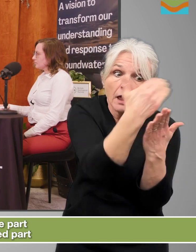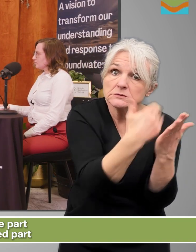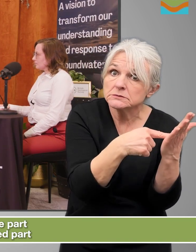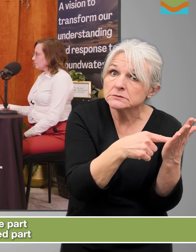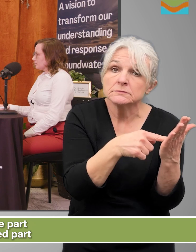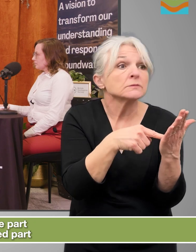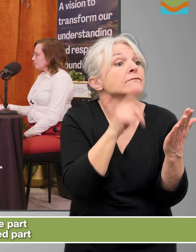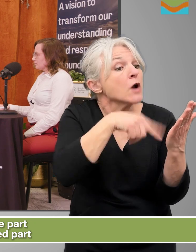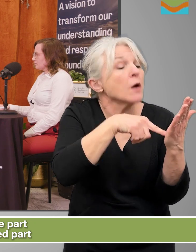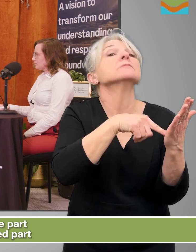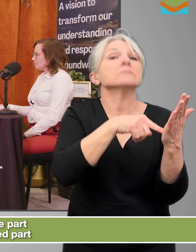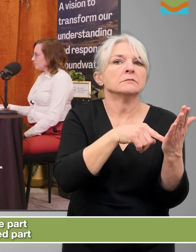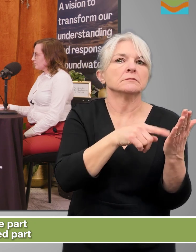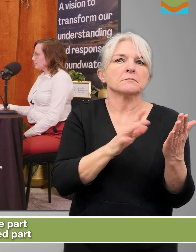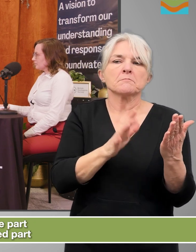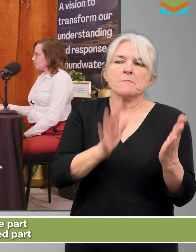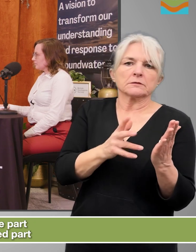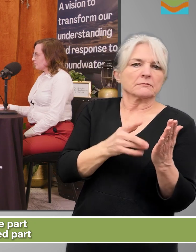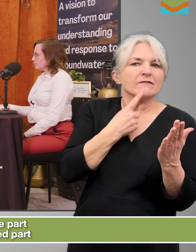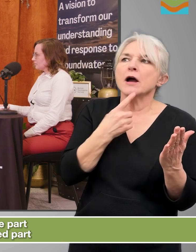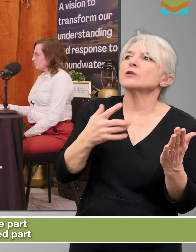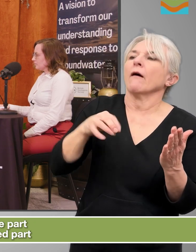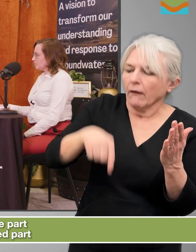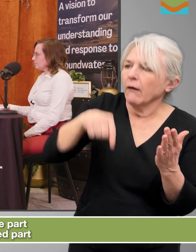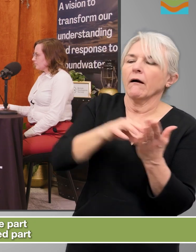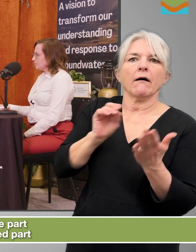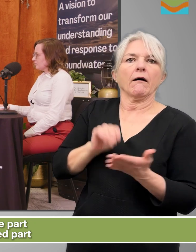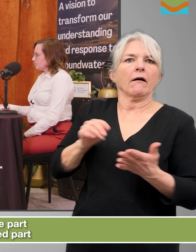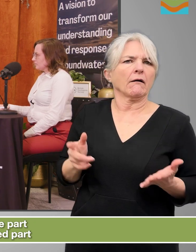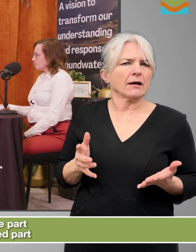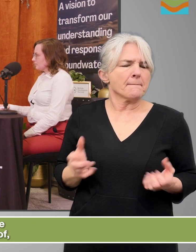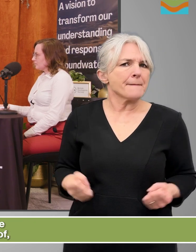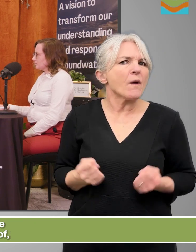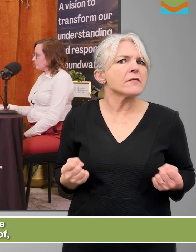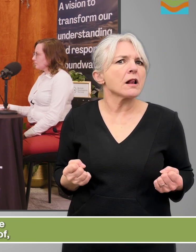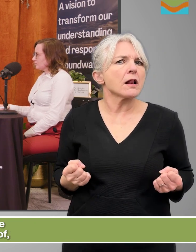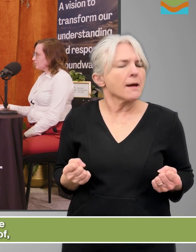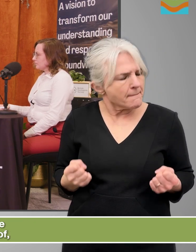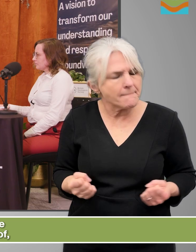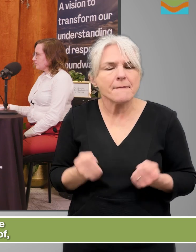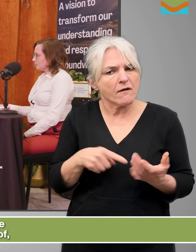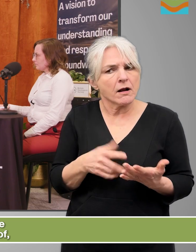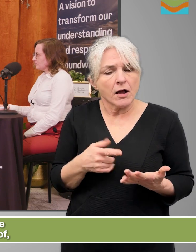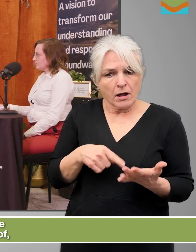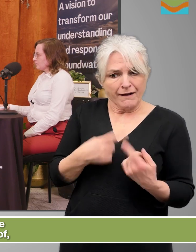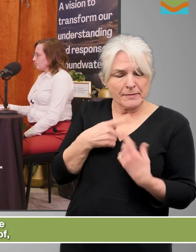And increasingly the boreole part of our website is the most used part of the BGS website these days. And there is a,